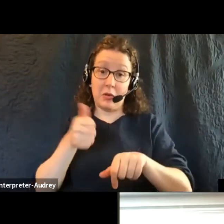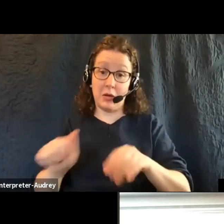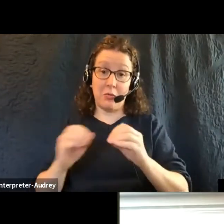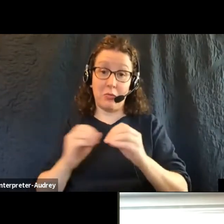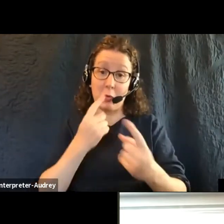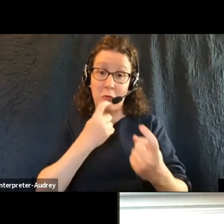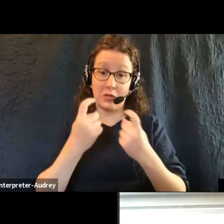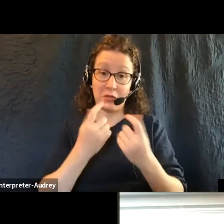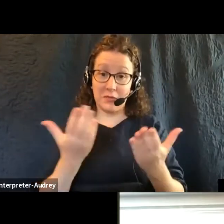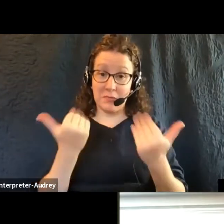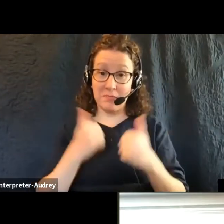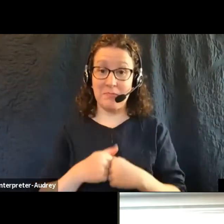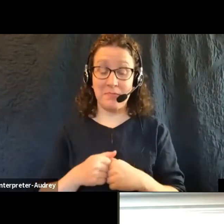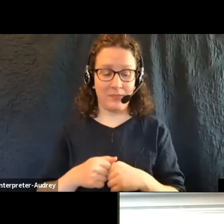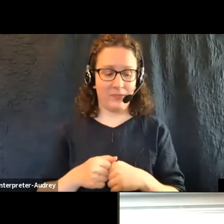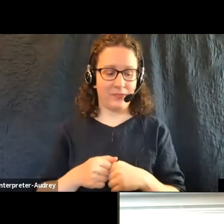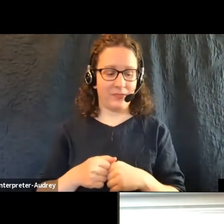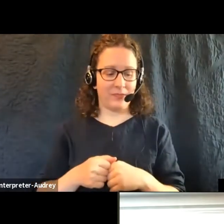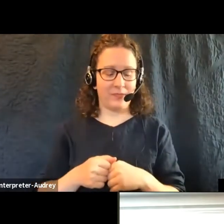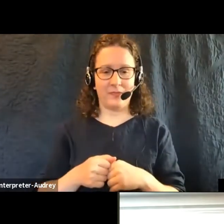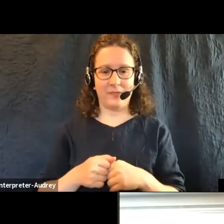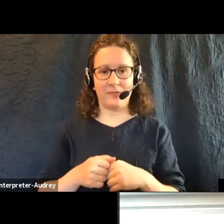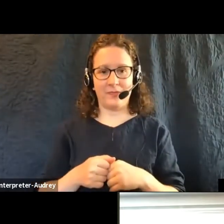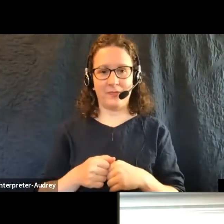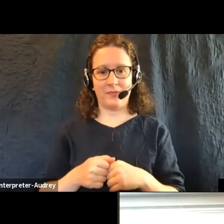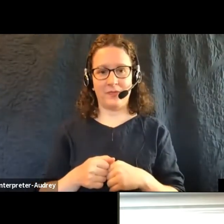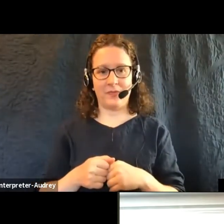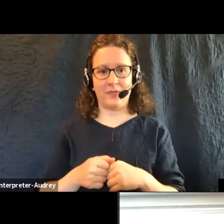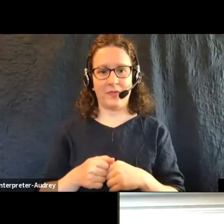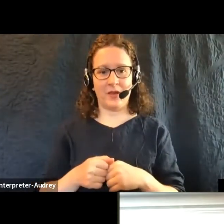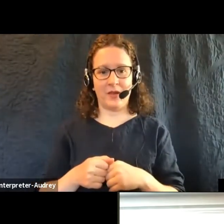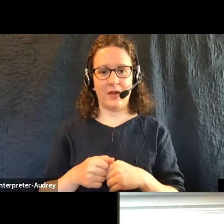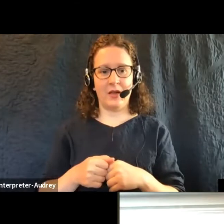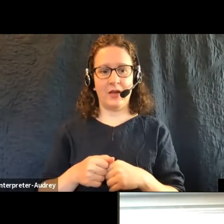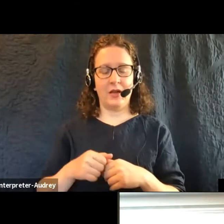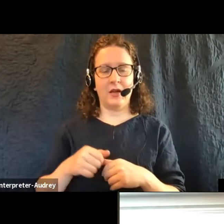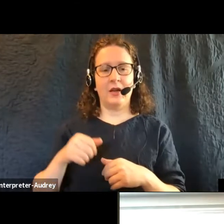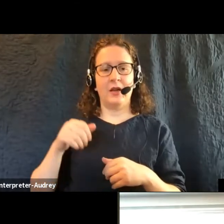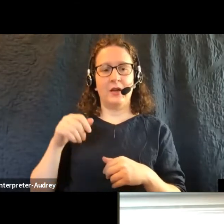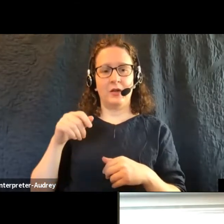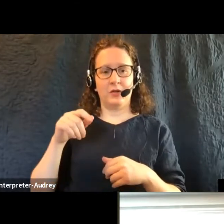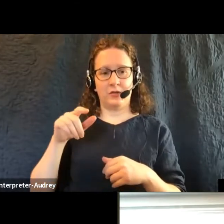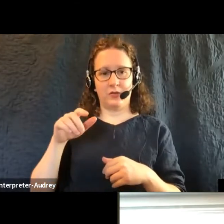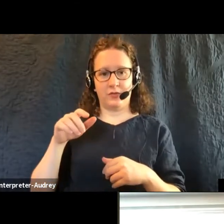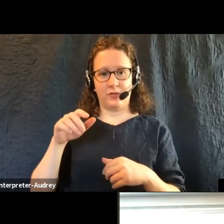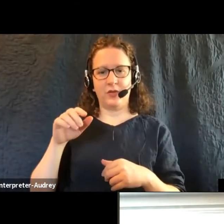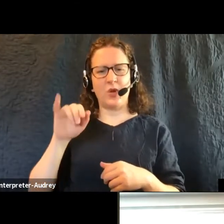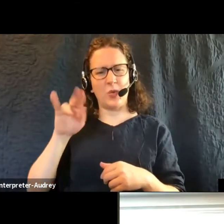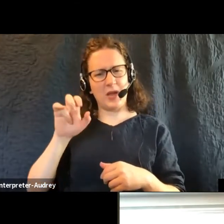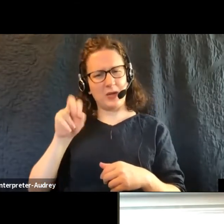You found that there was less disability discrimination as you were considering approaching studying in the United Kingdom?